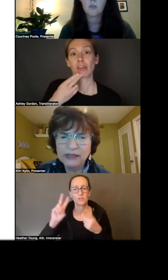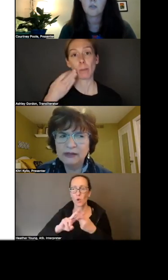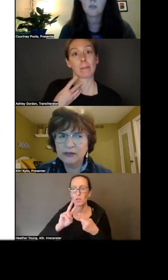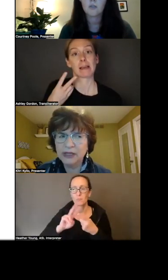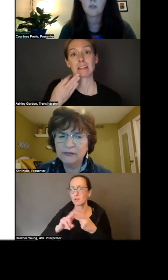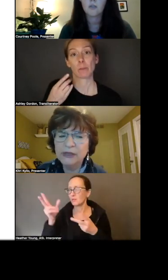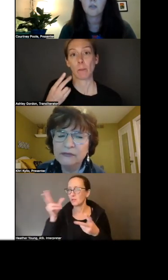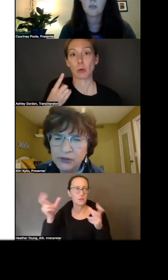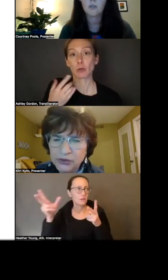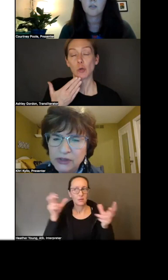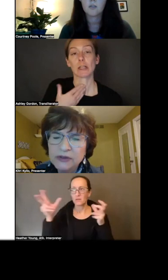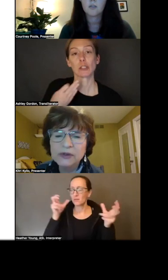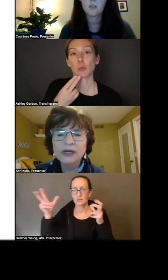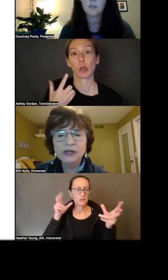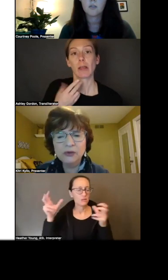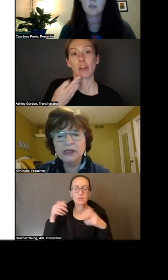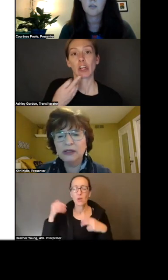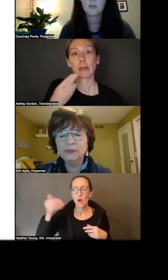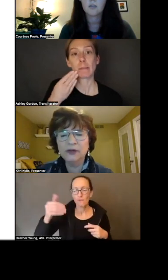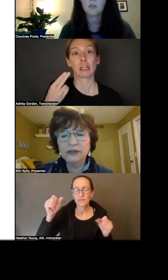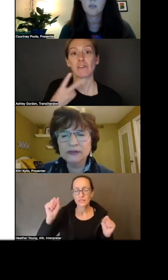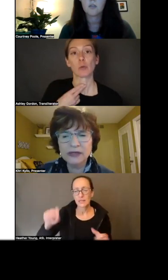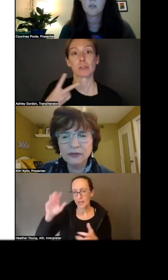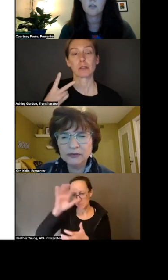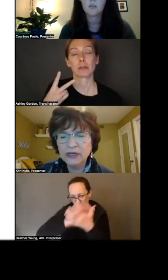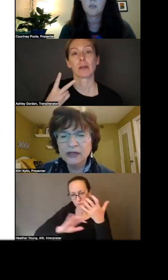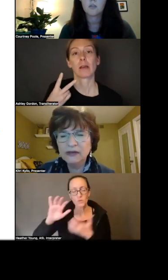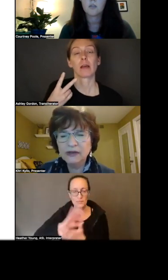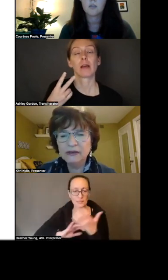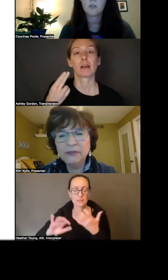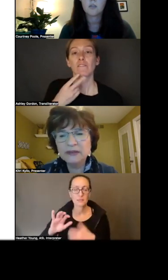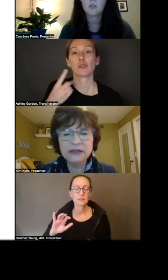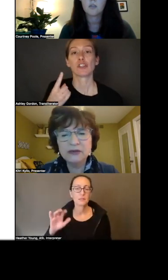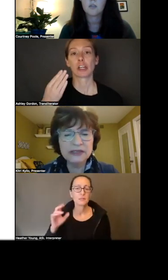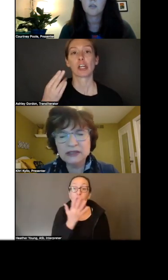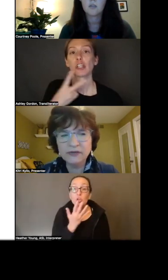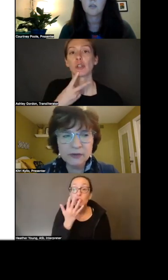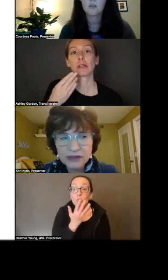And there can often be confusion so cue can help fill in sounds that they miss in a noisy environment